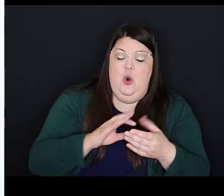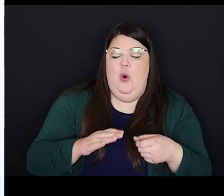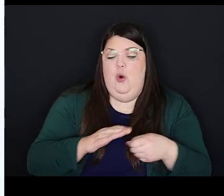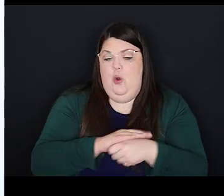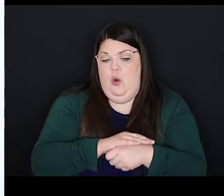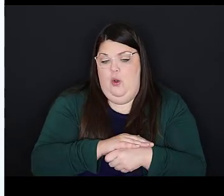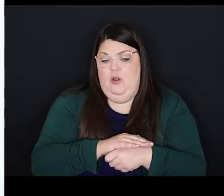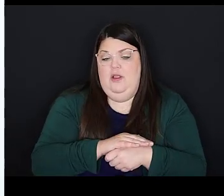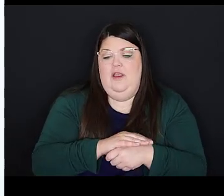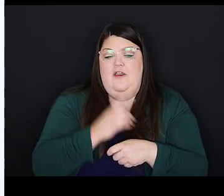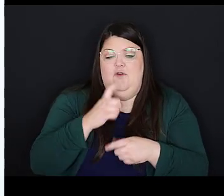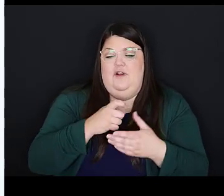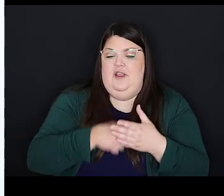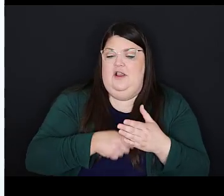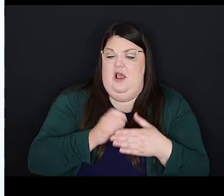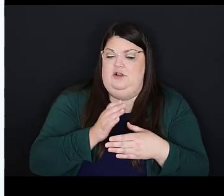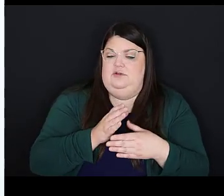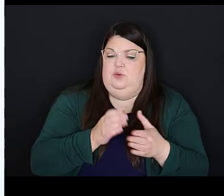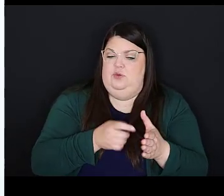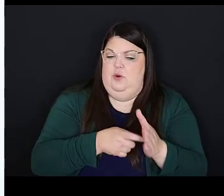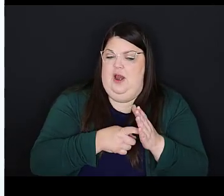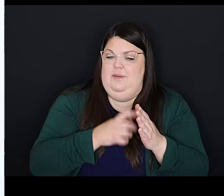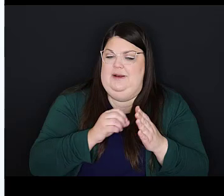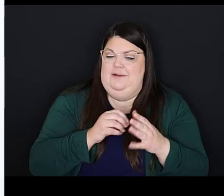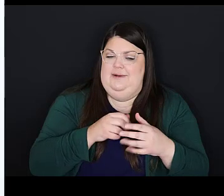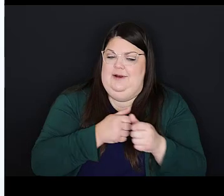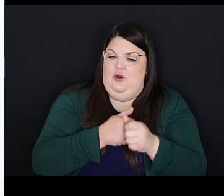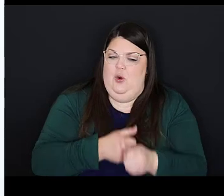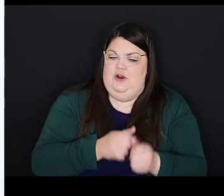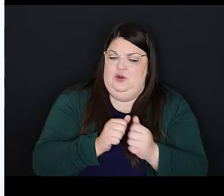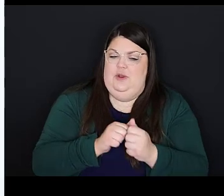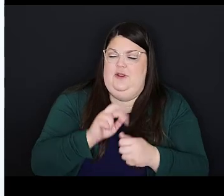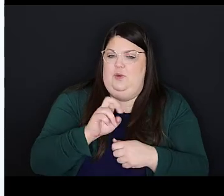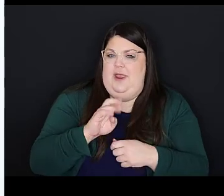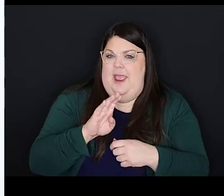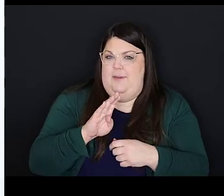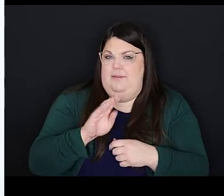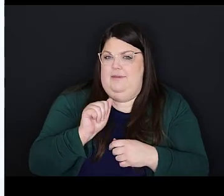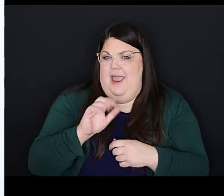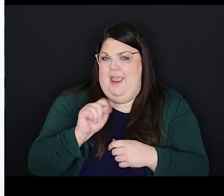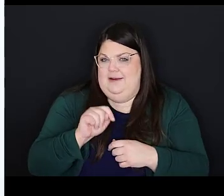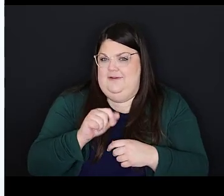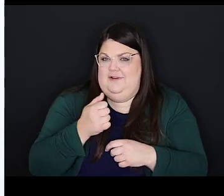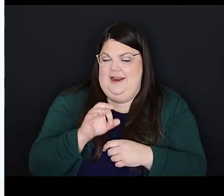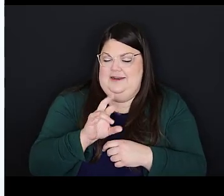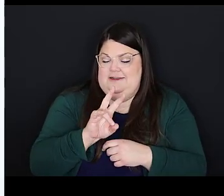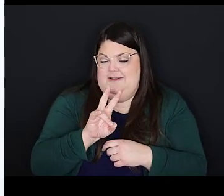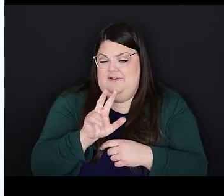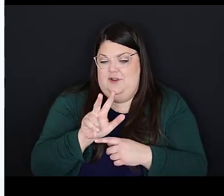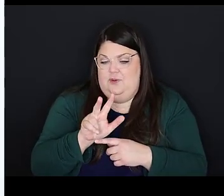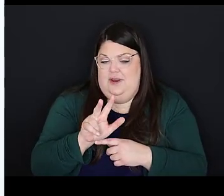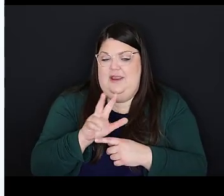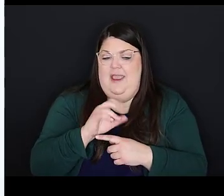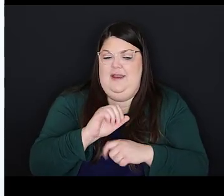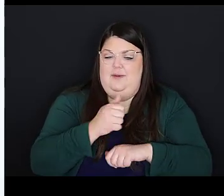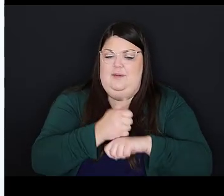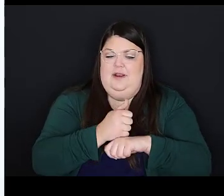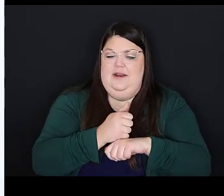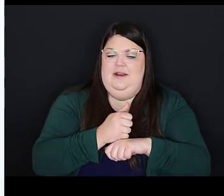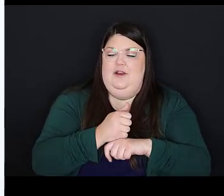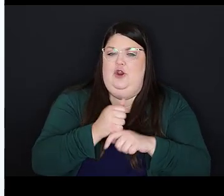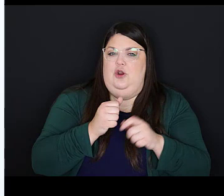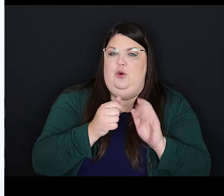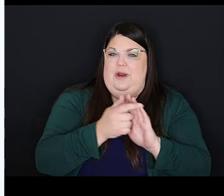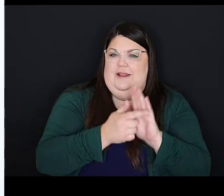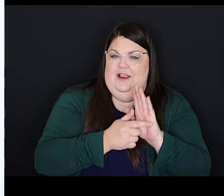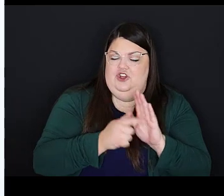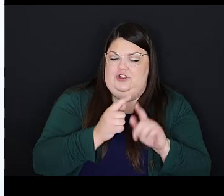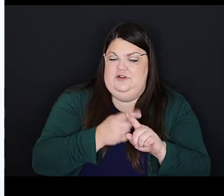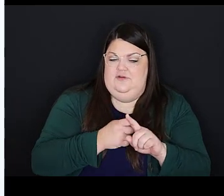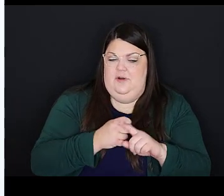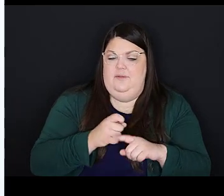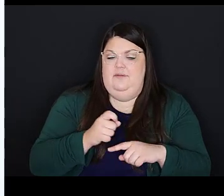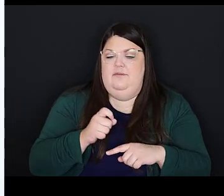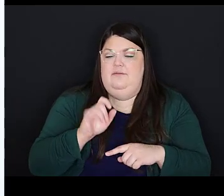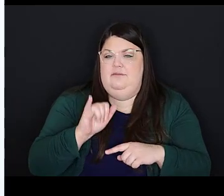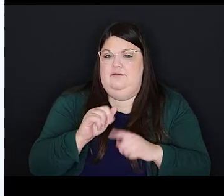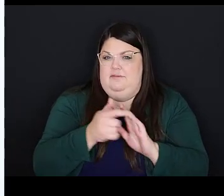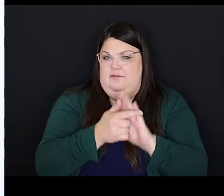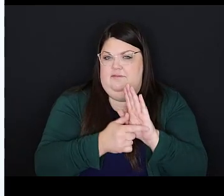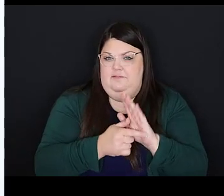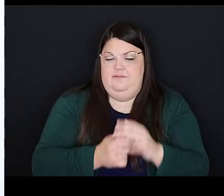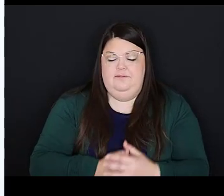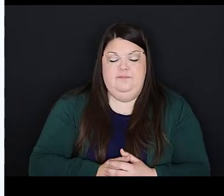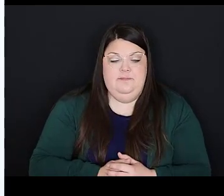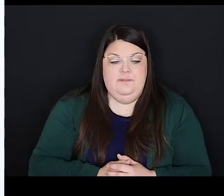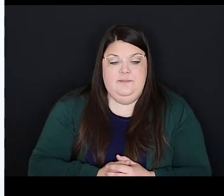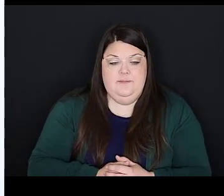121(a) of the Rehabilitation Act of 1973 and the implementing regulations at 34 C.F.R. 371.40(c).